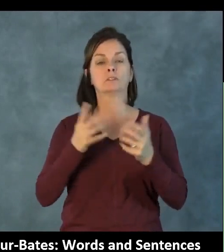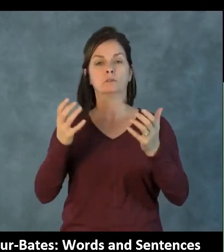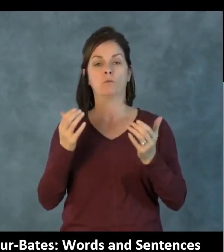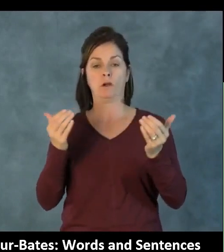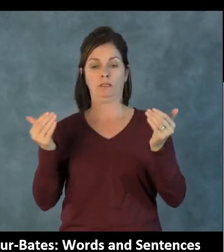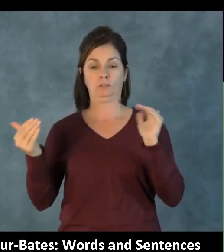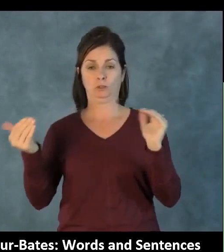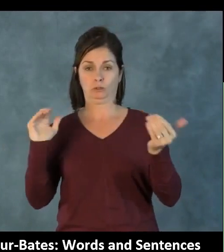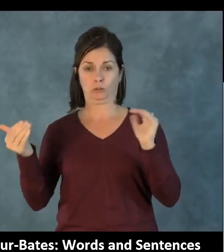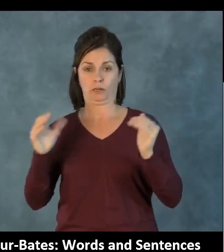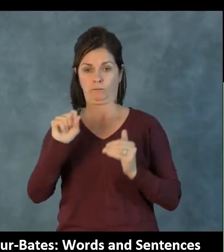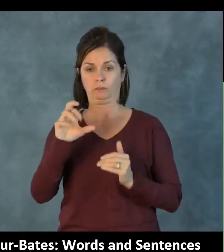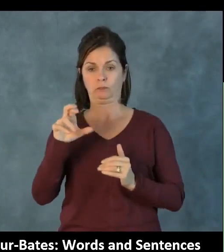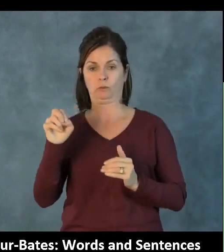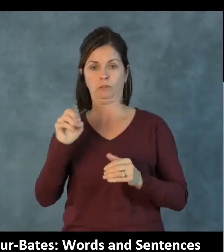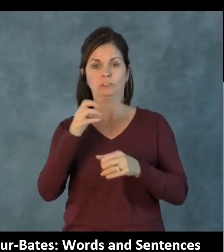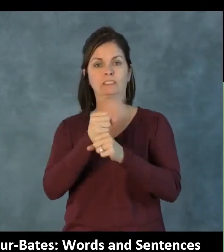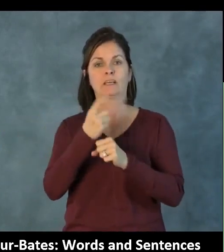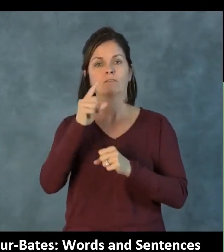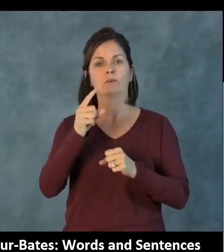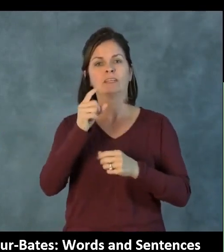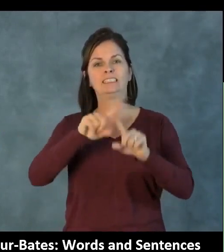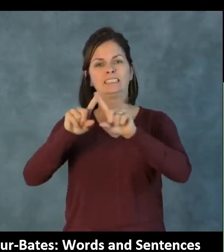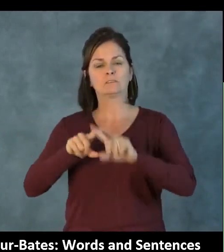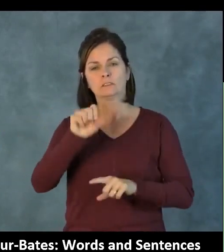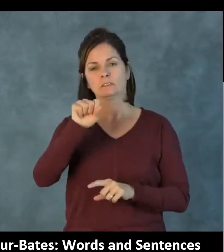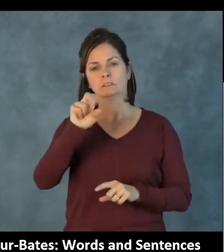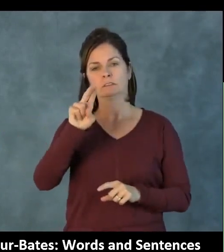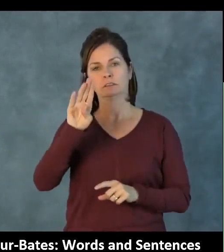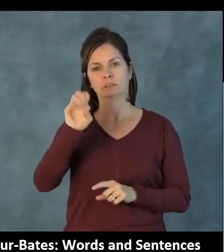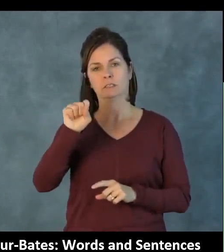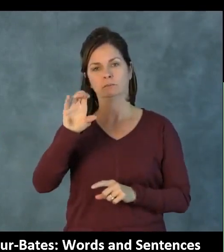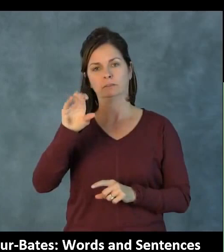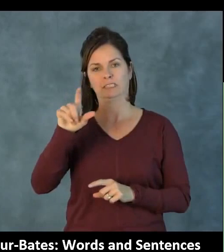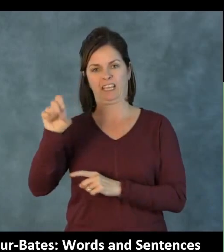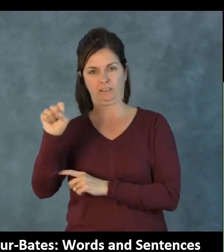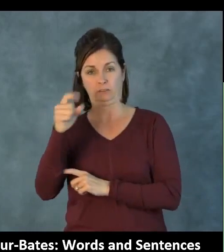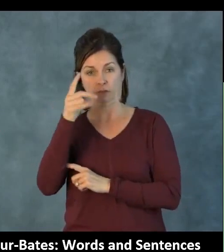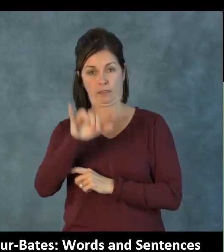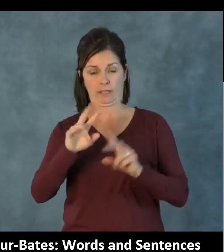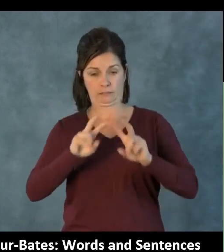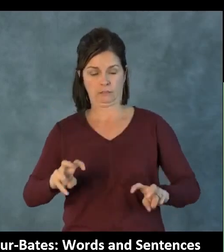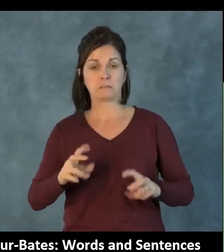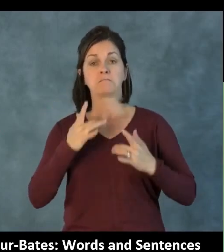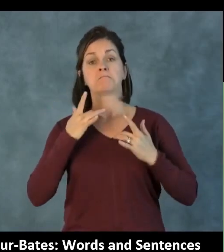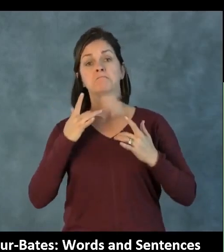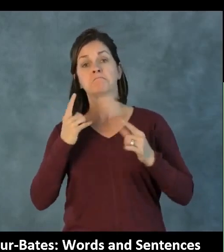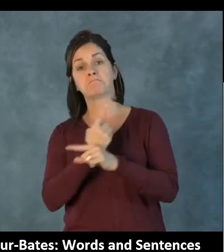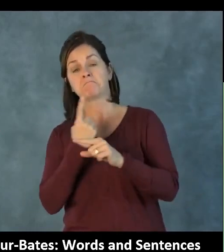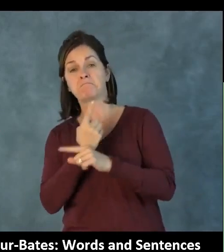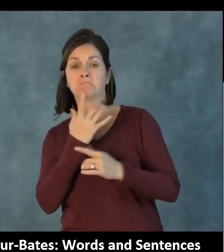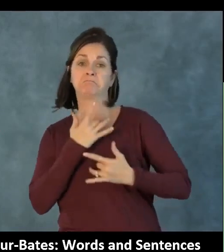of the instrument. Typically developing children generally show approximately equivalent scores